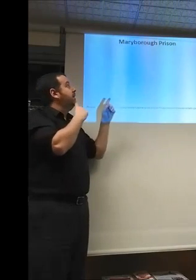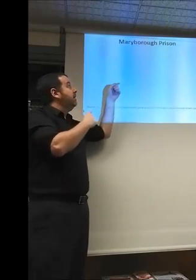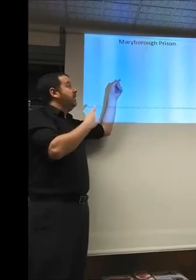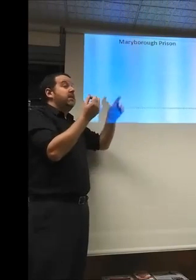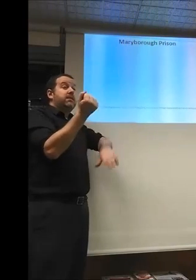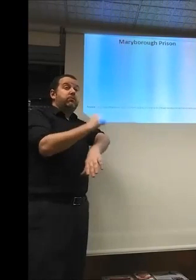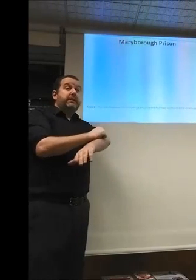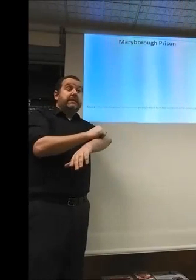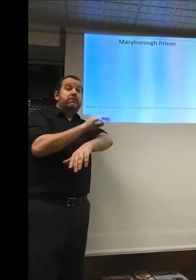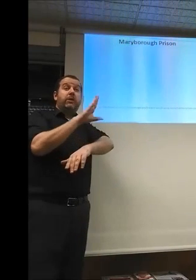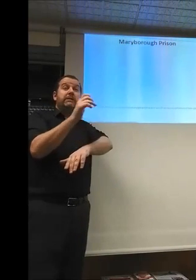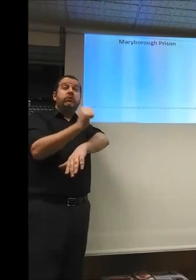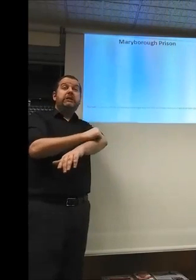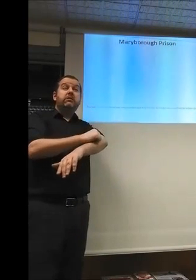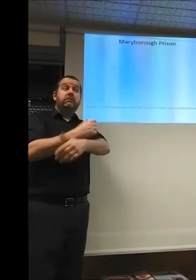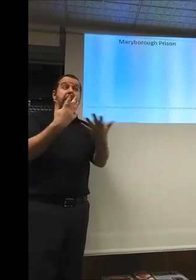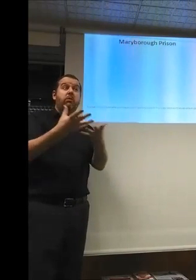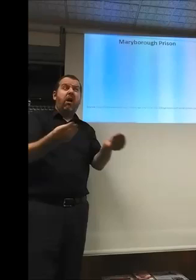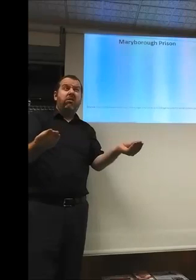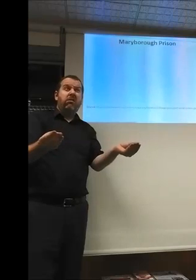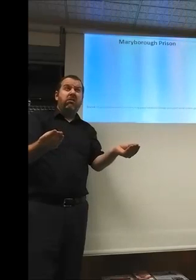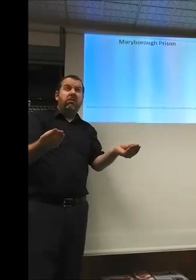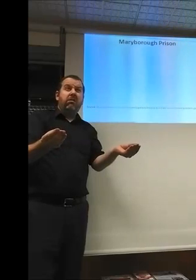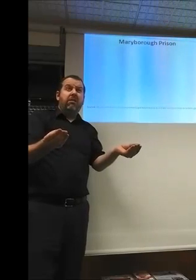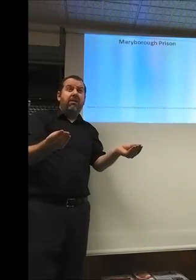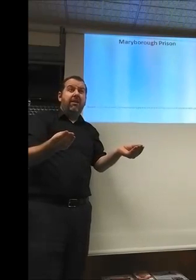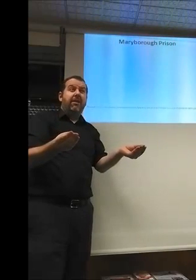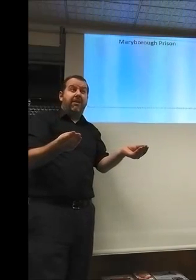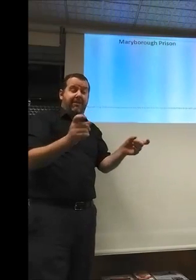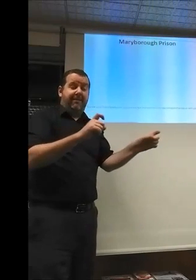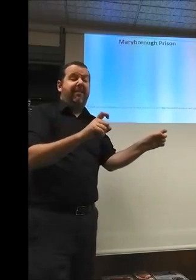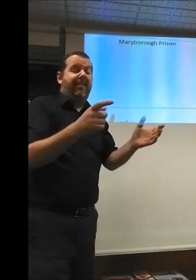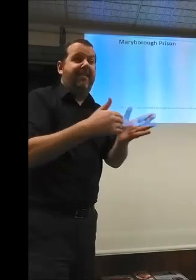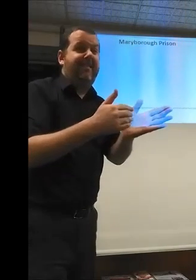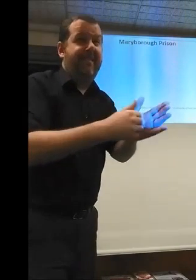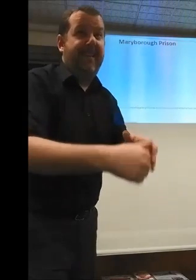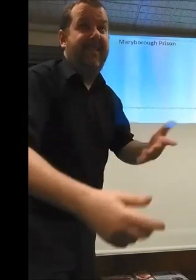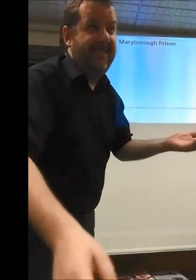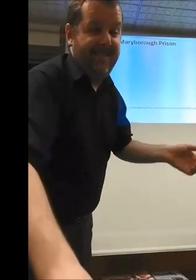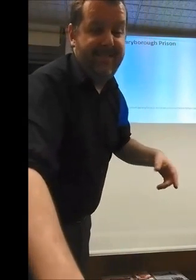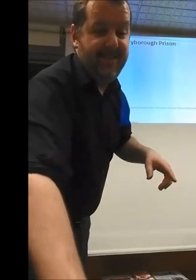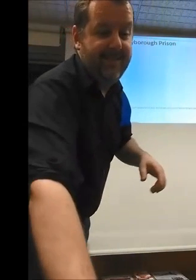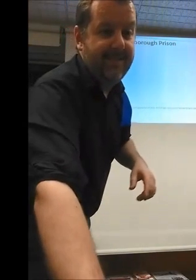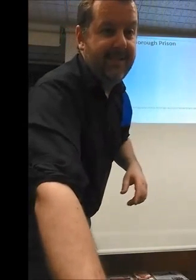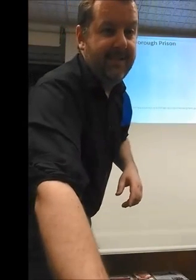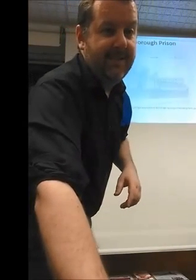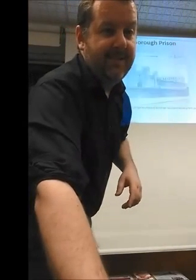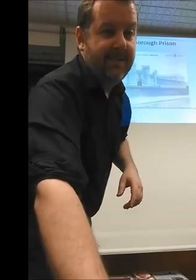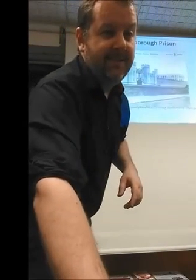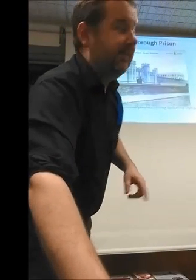old name, but this is Portlaois prison which is now gone.